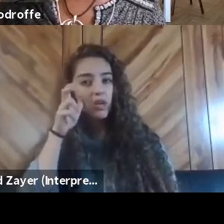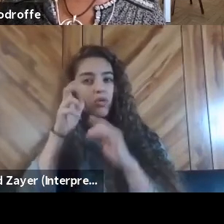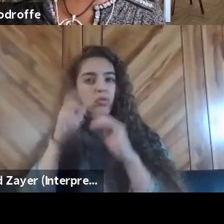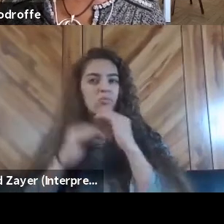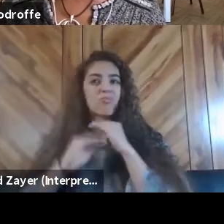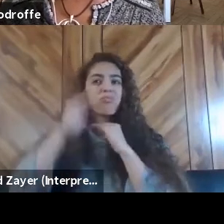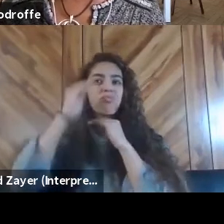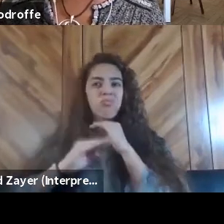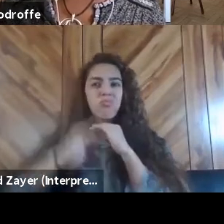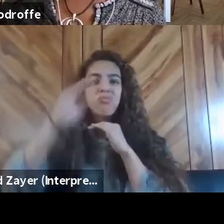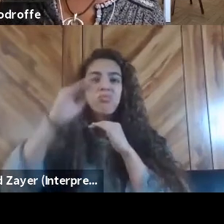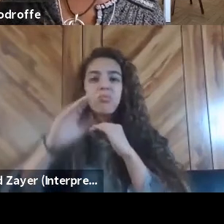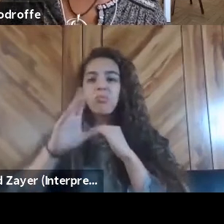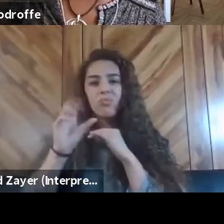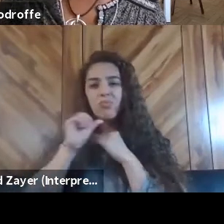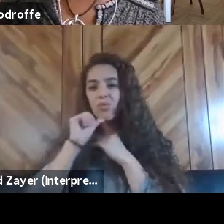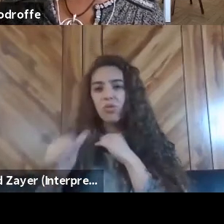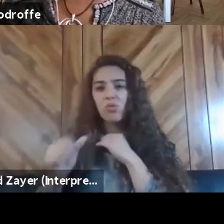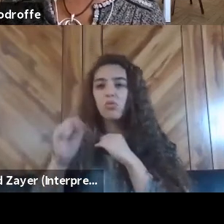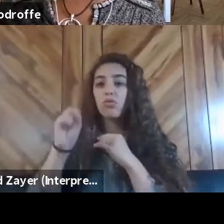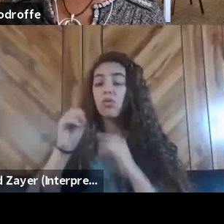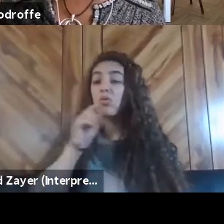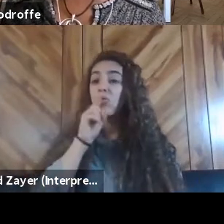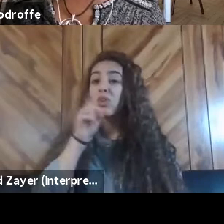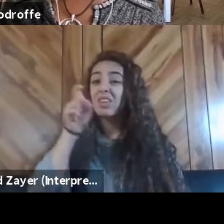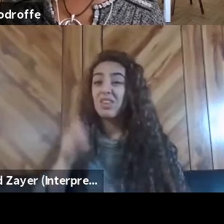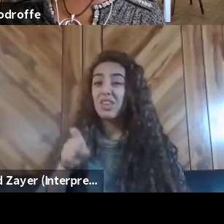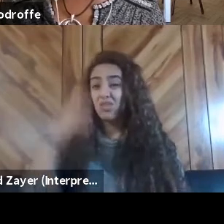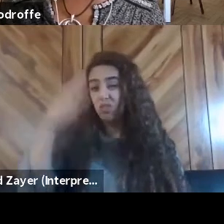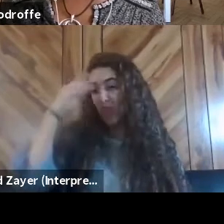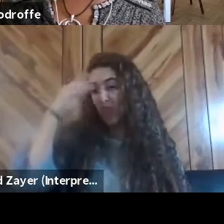his voice. So you have to know him pretty well to explain, to